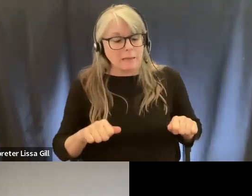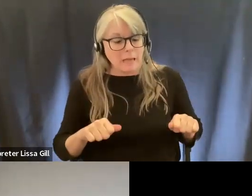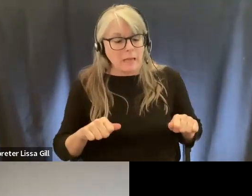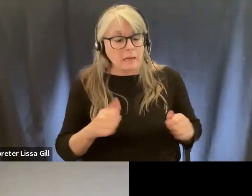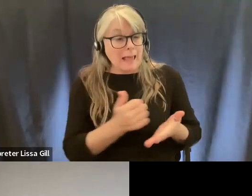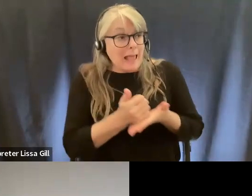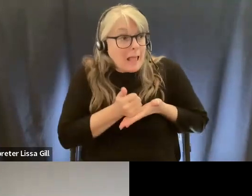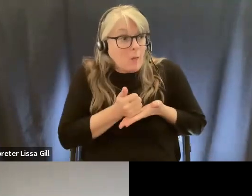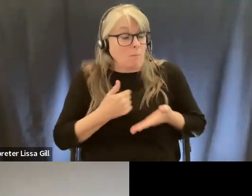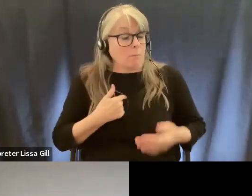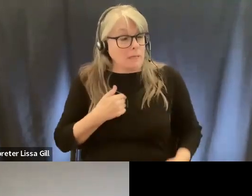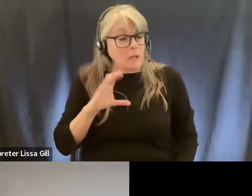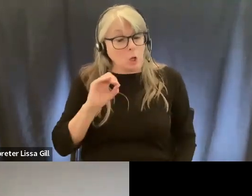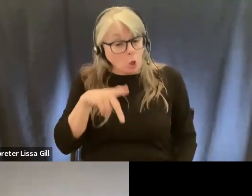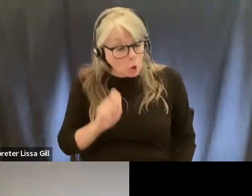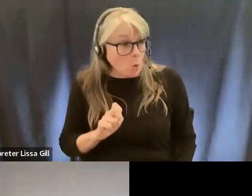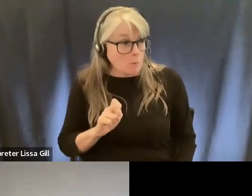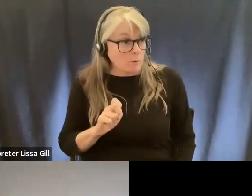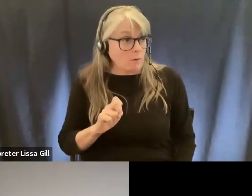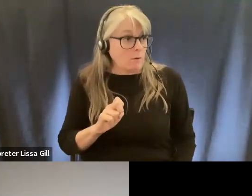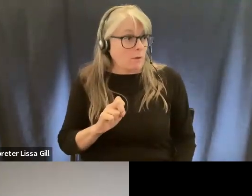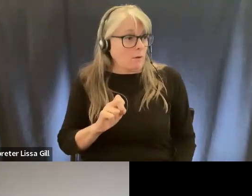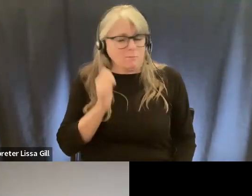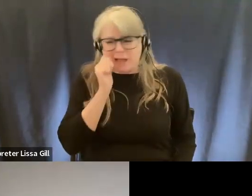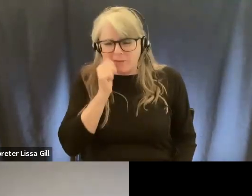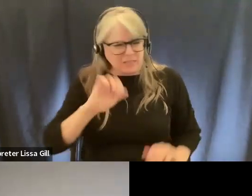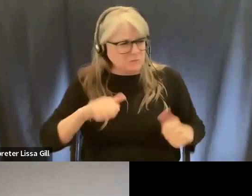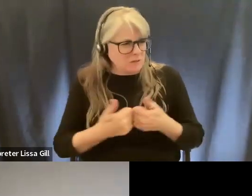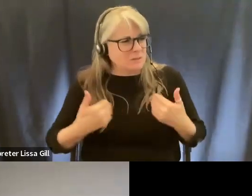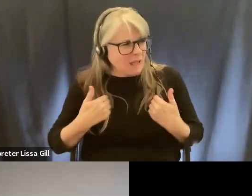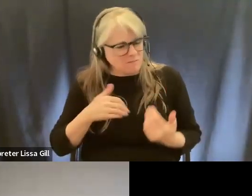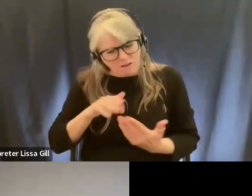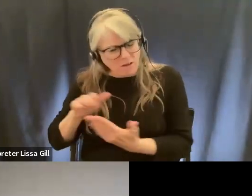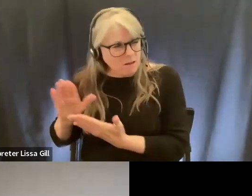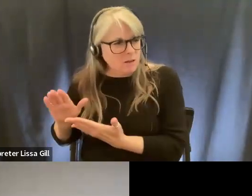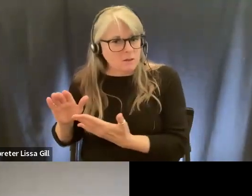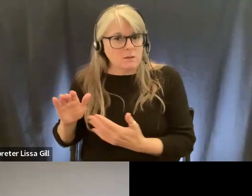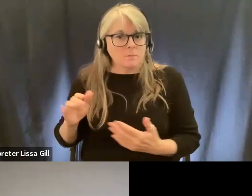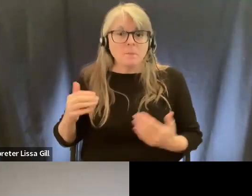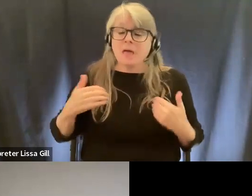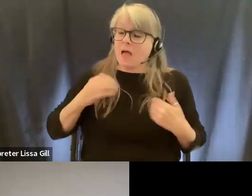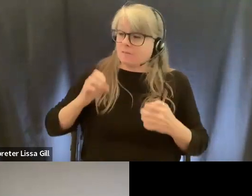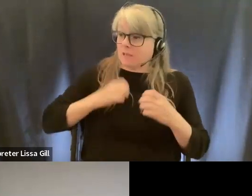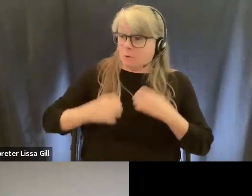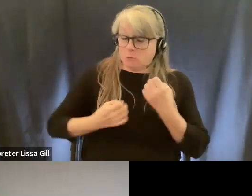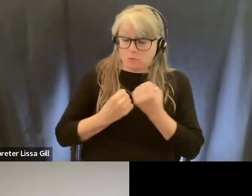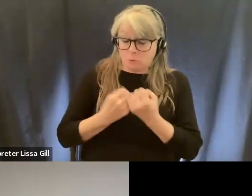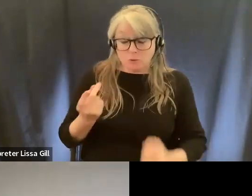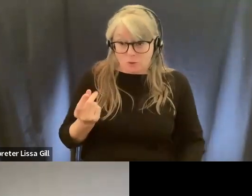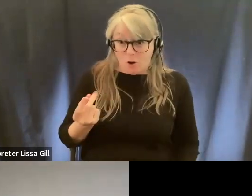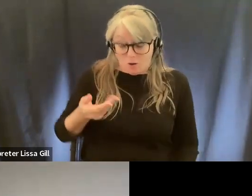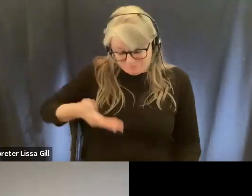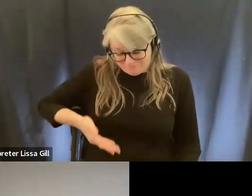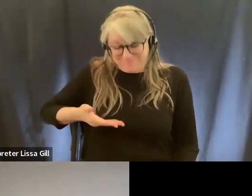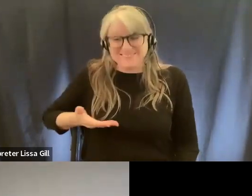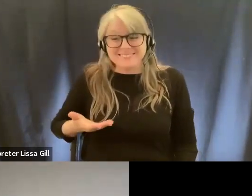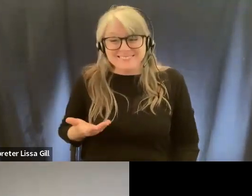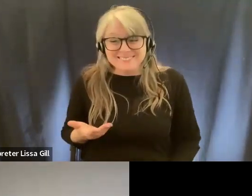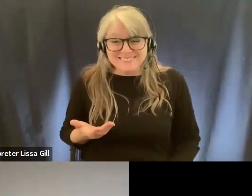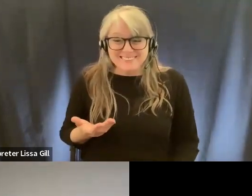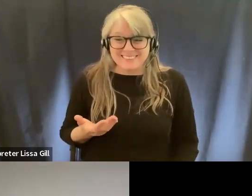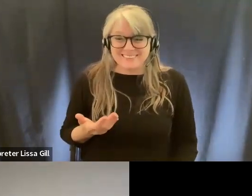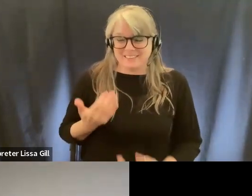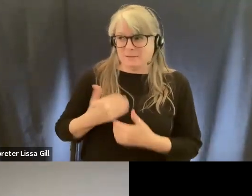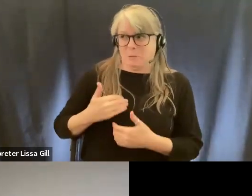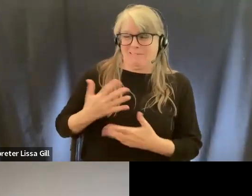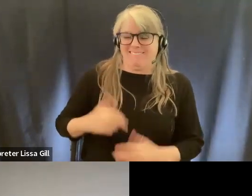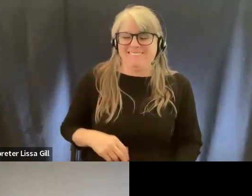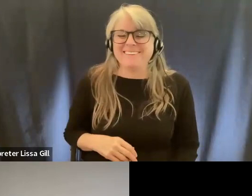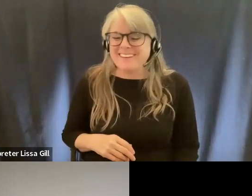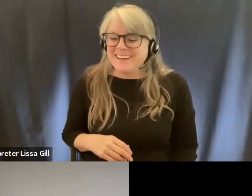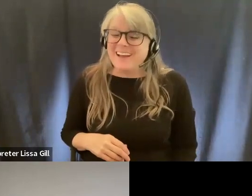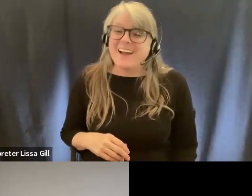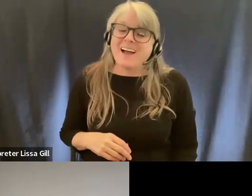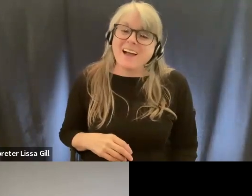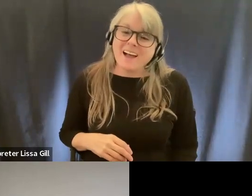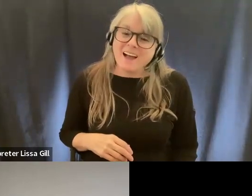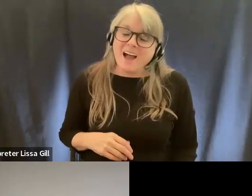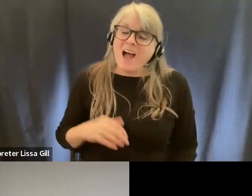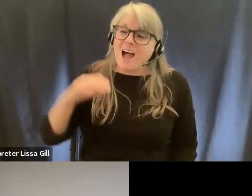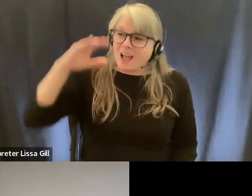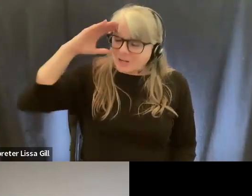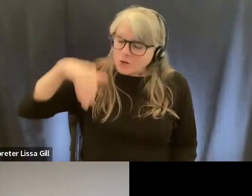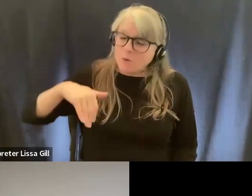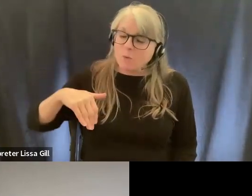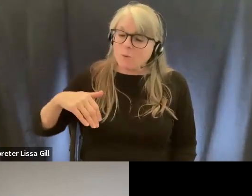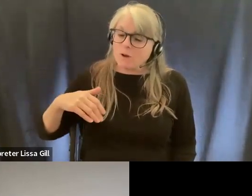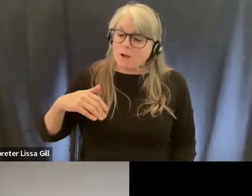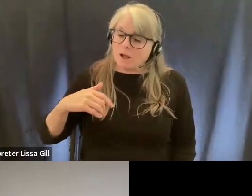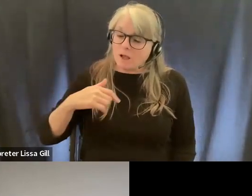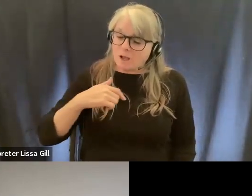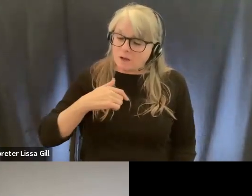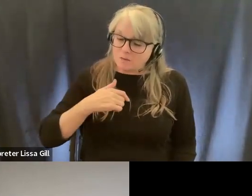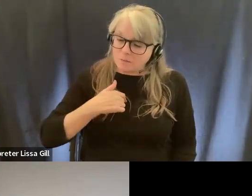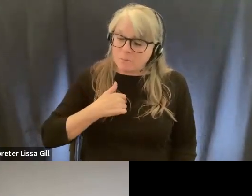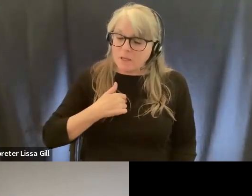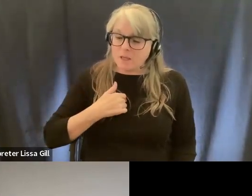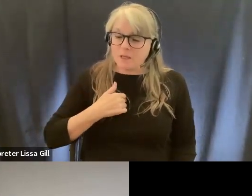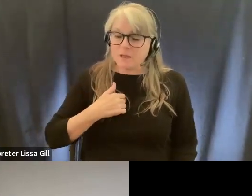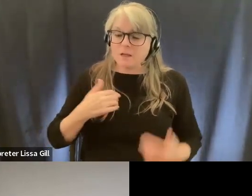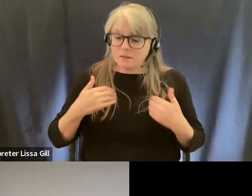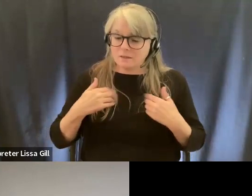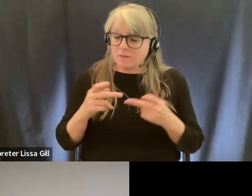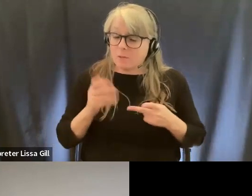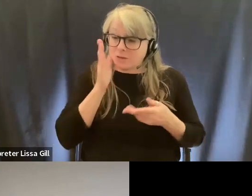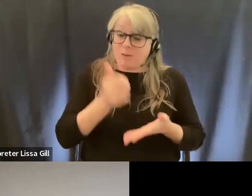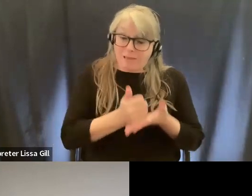I have. My emotional support dog who is sitting here with me being annoyed and I knew that for me to realistically have a place that was going to help me, I needed a fenced in yard.